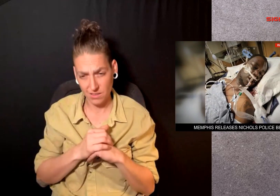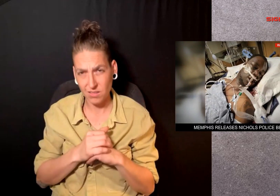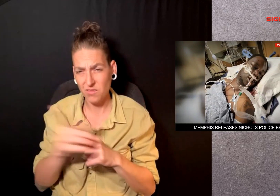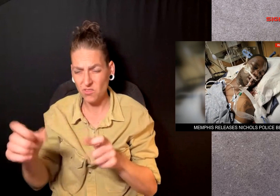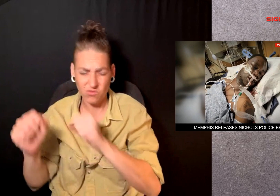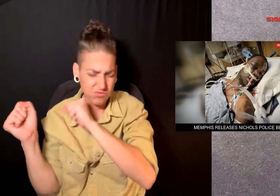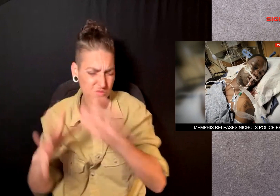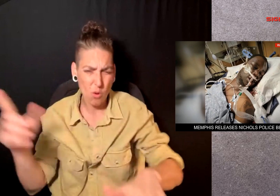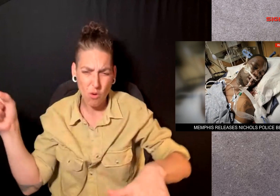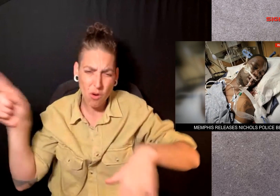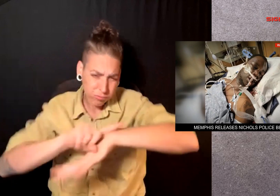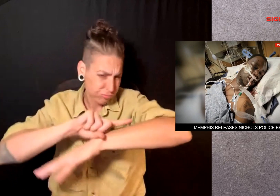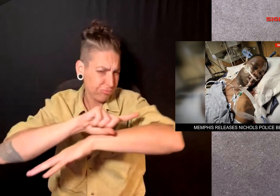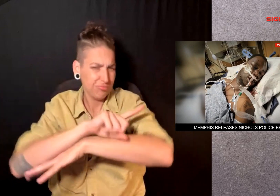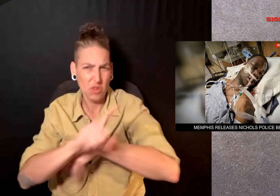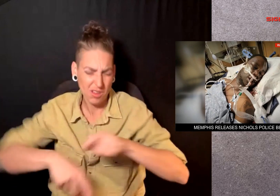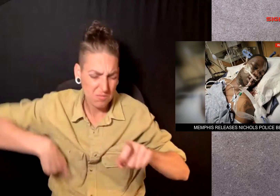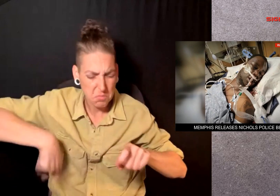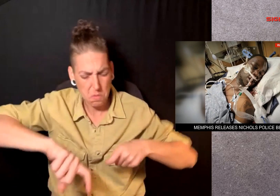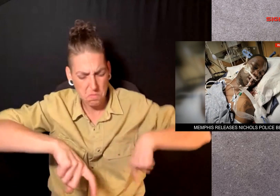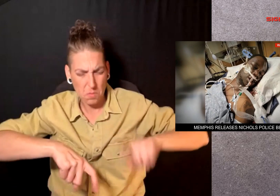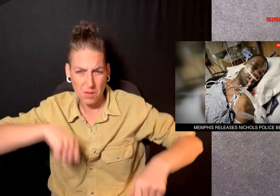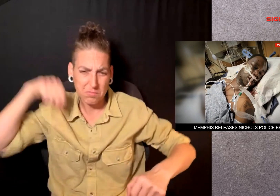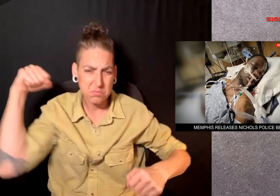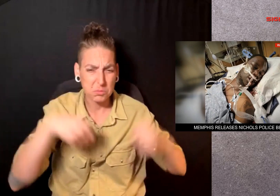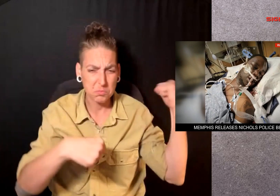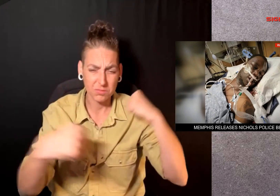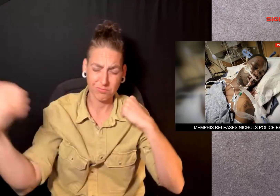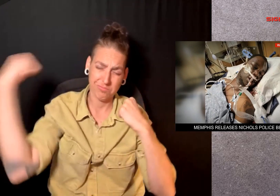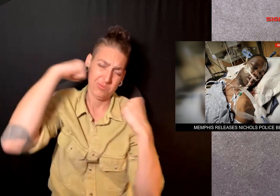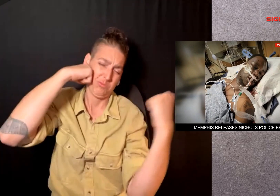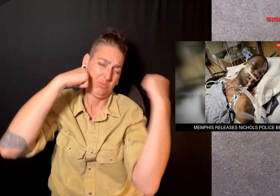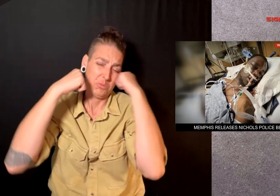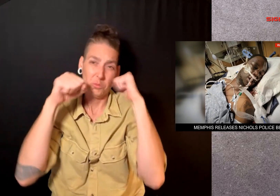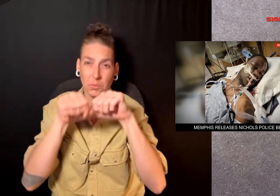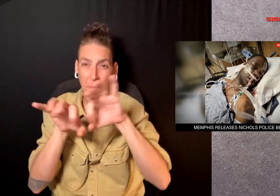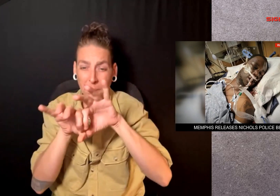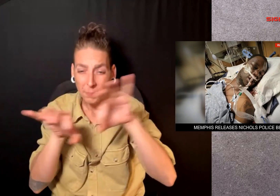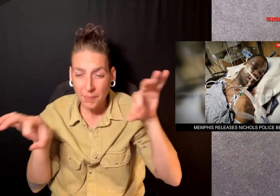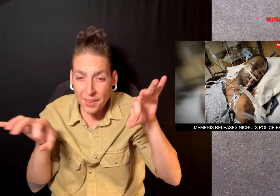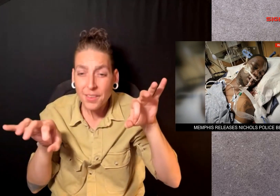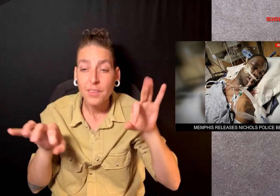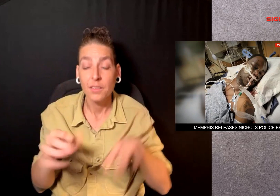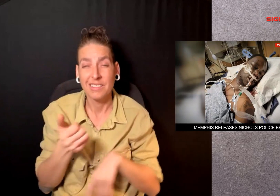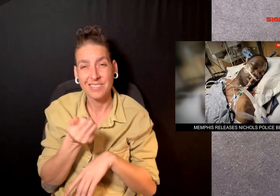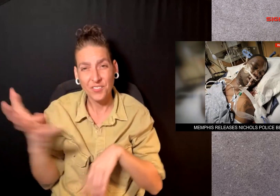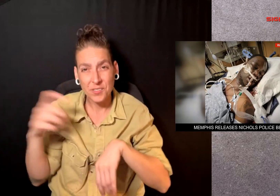he's thrown to the ground kicked several times punched in the head and beaten with a baton